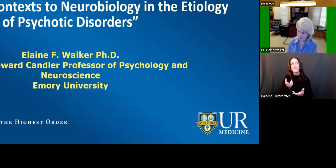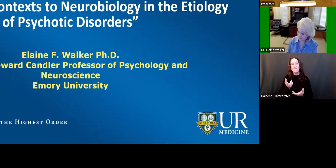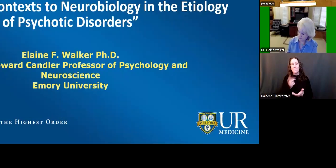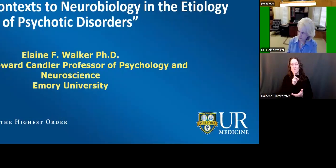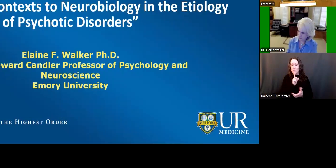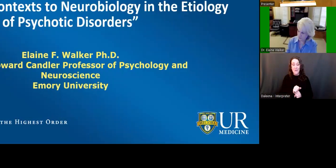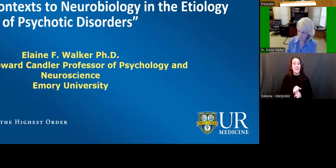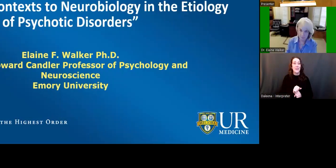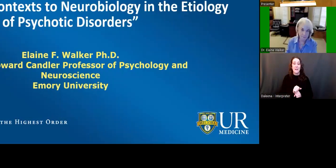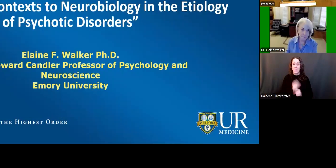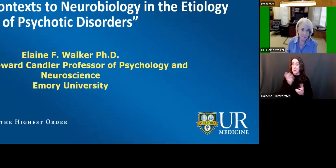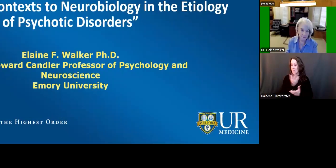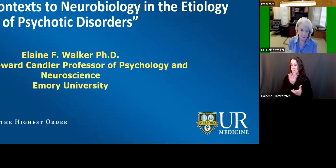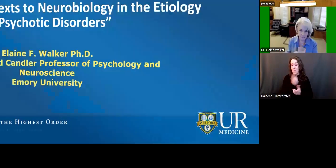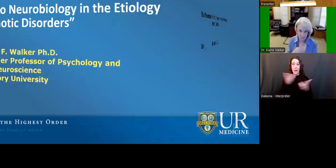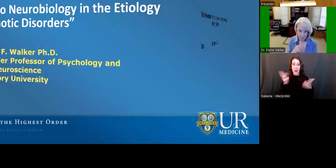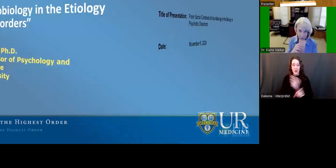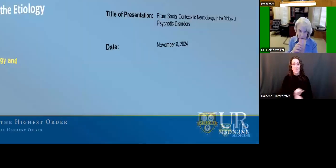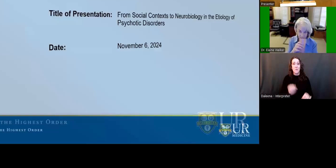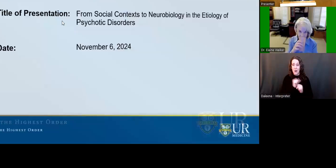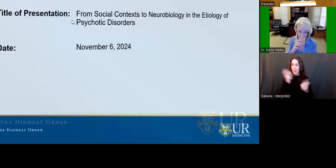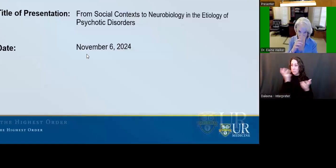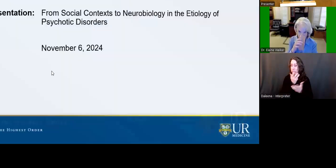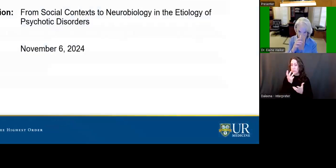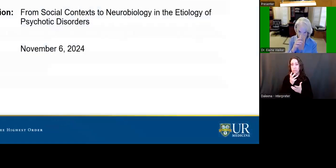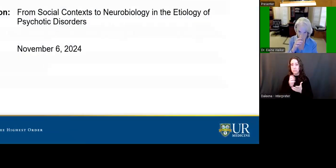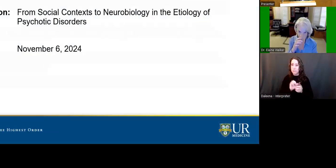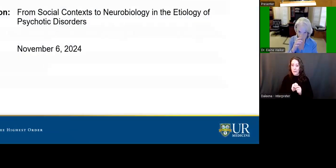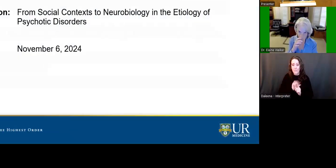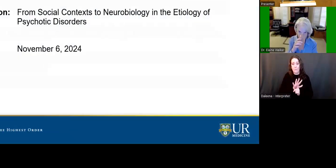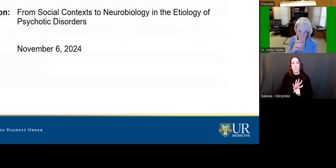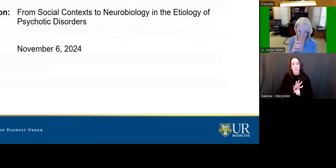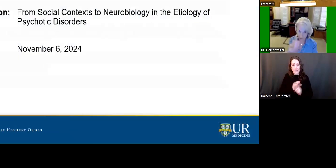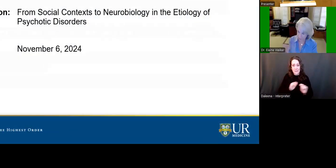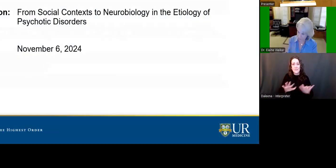incredible amount of work and had an incredible amount of influence on the field and um that's